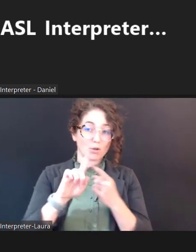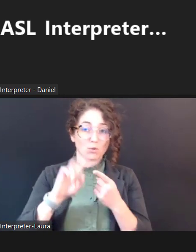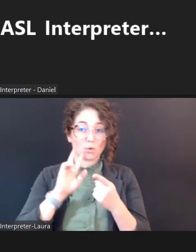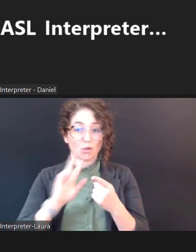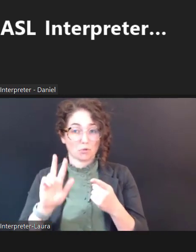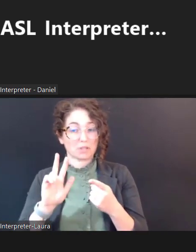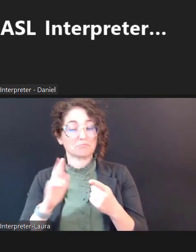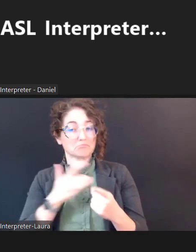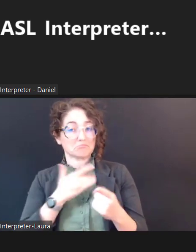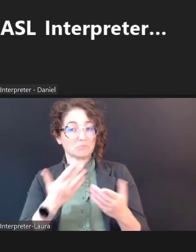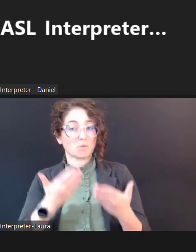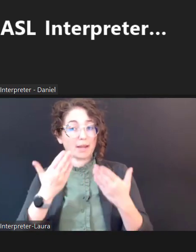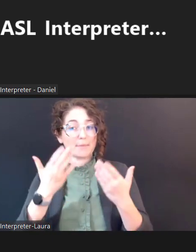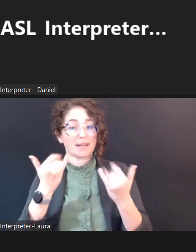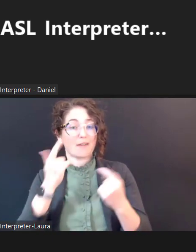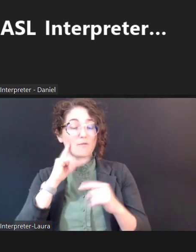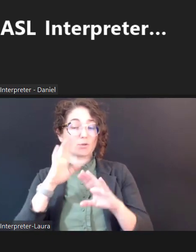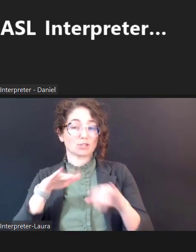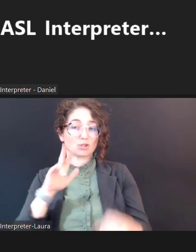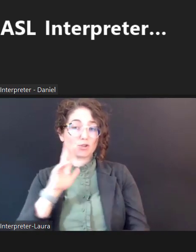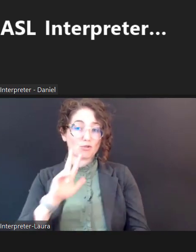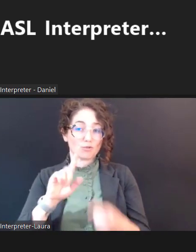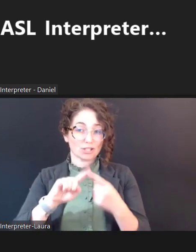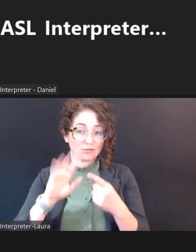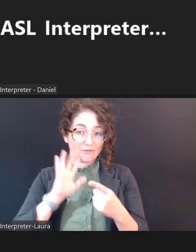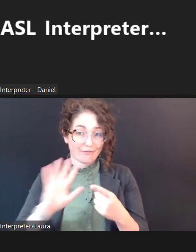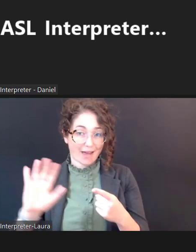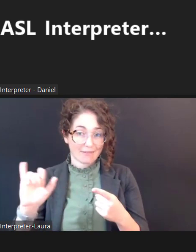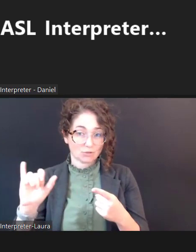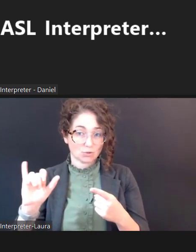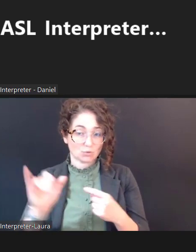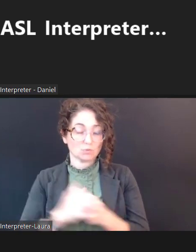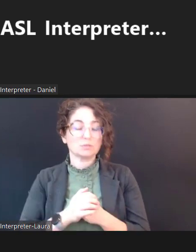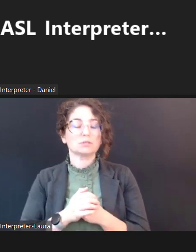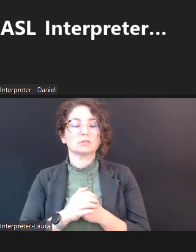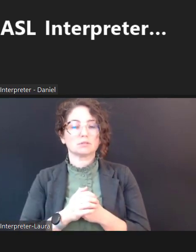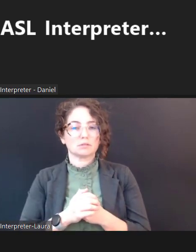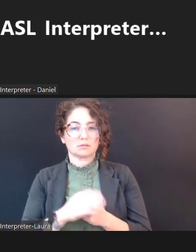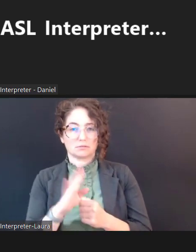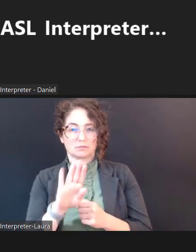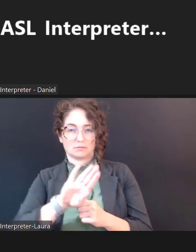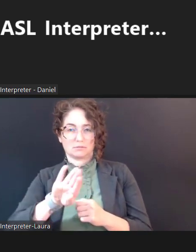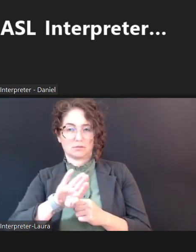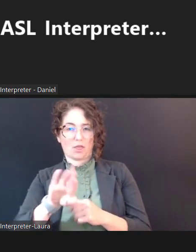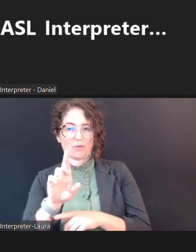is being recommended for children 3 to 5 years of age as well.